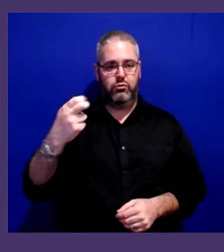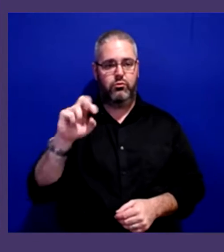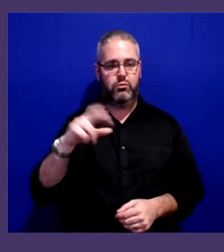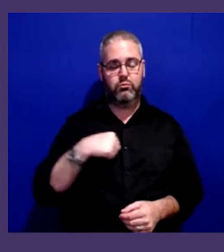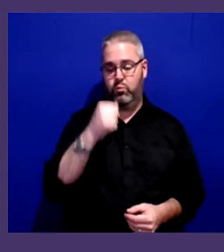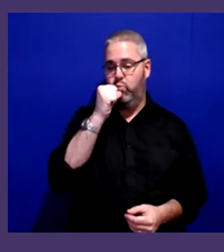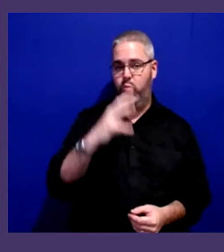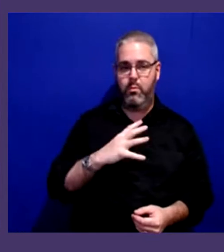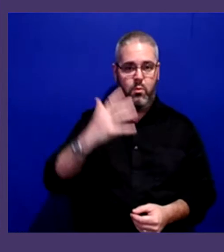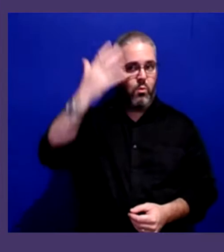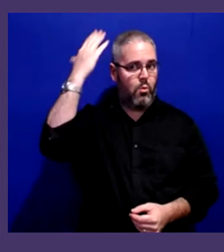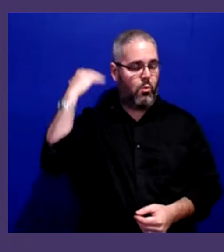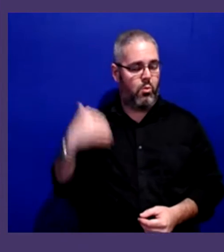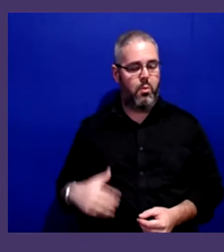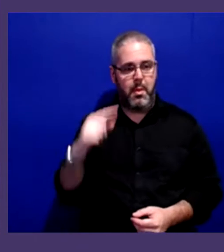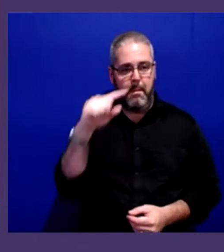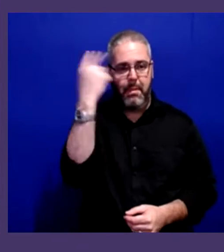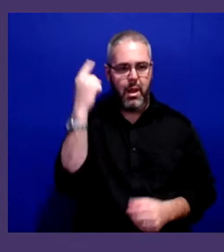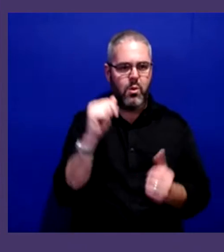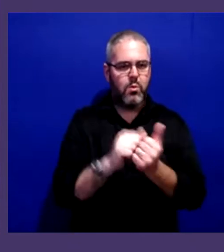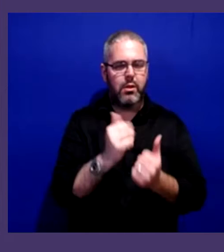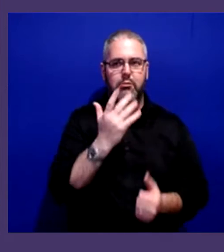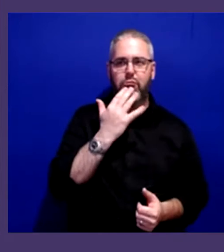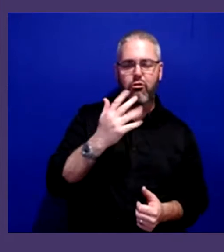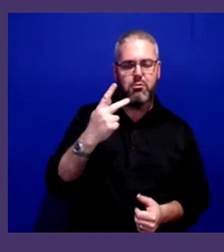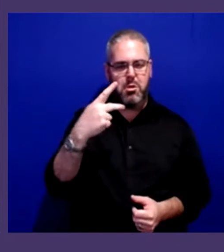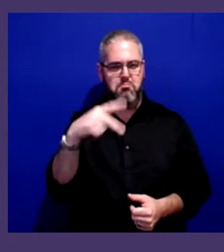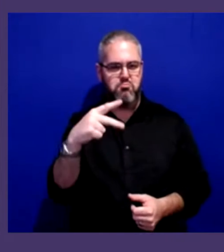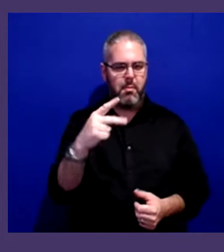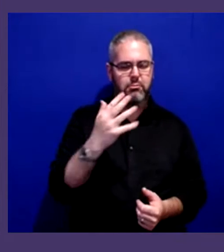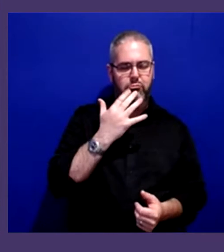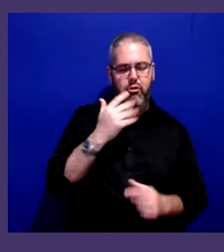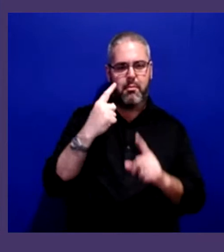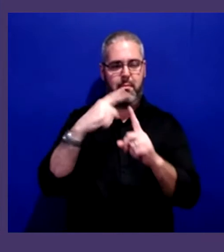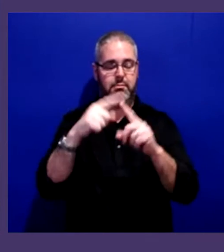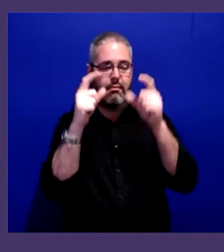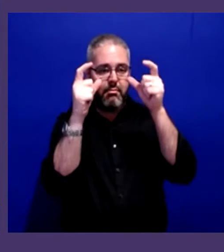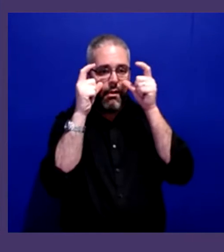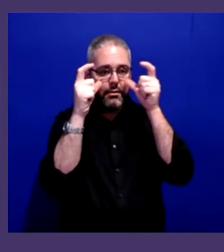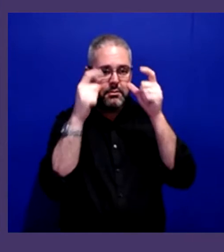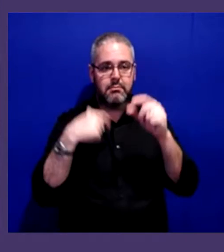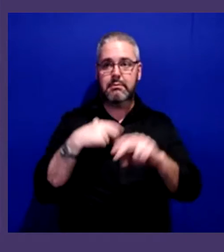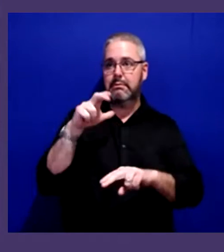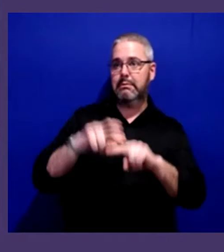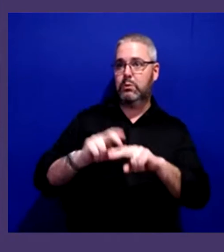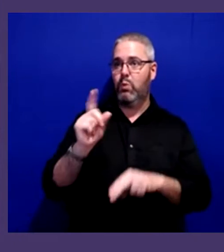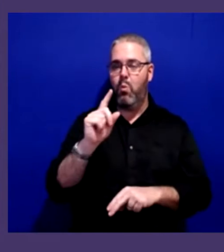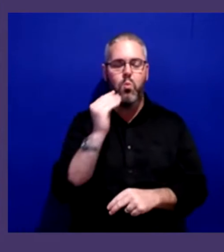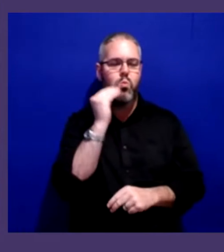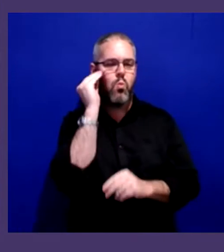wearing a purplish color shirt and glasses, and I'm sitting in a home office today. Tolu Adegbite: Awesome. Hi there.